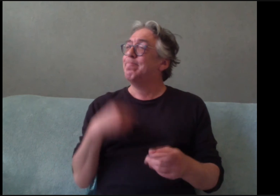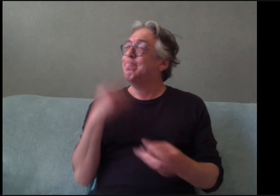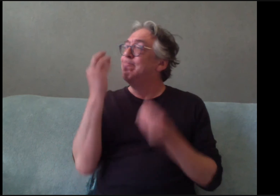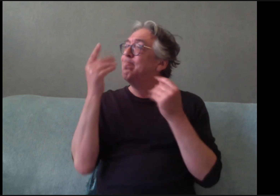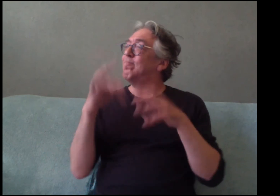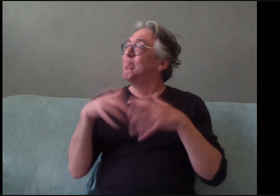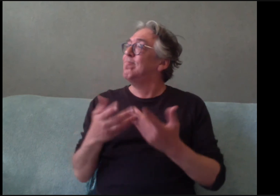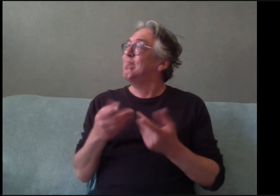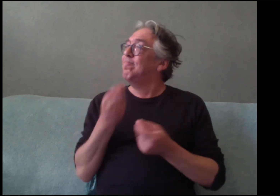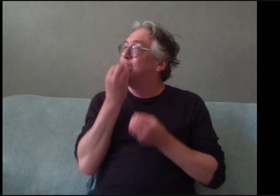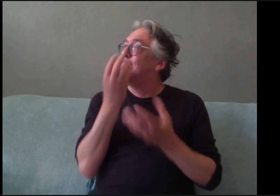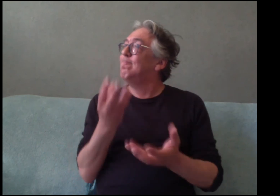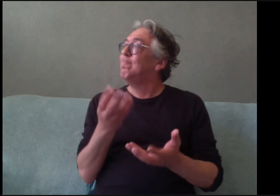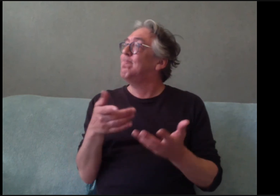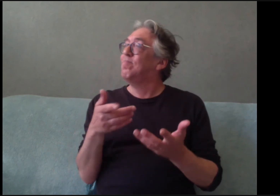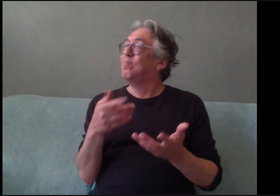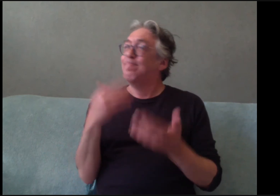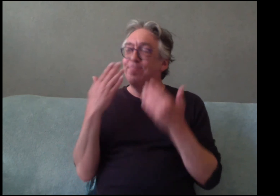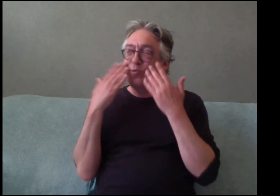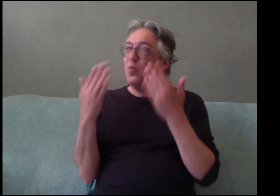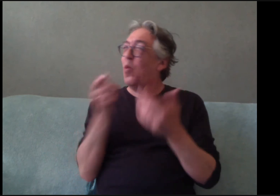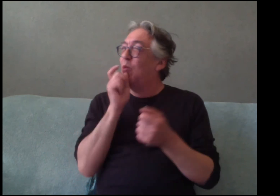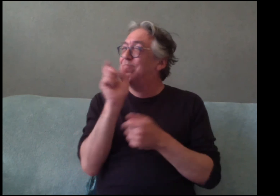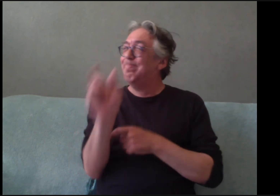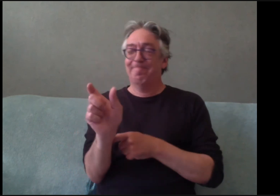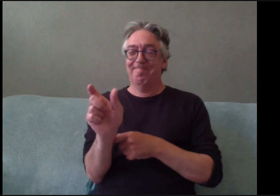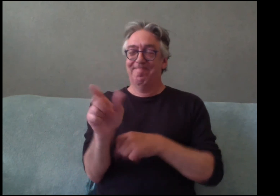How do you say? I don't know. With the...